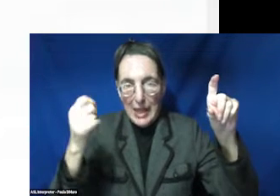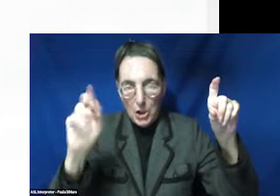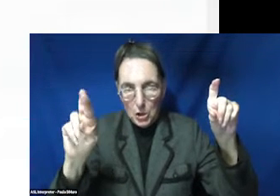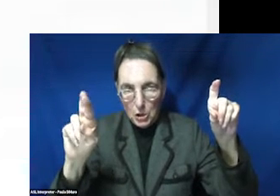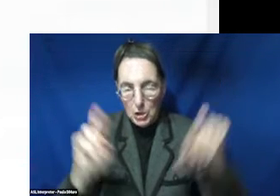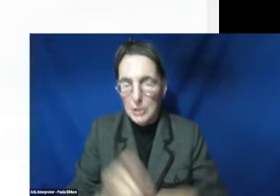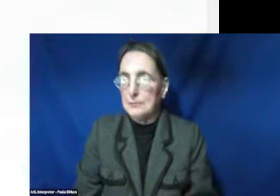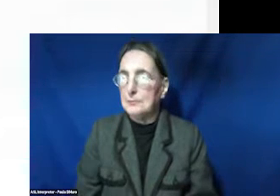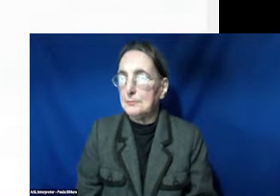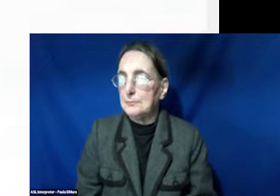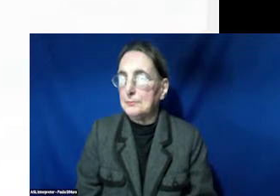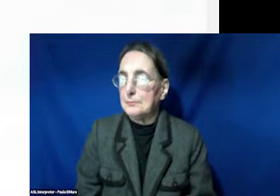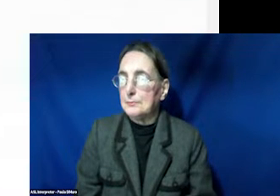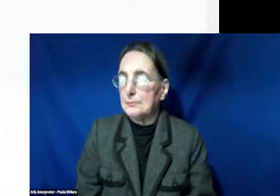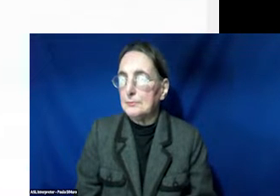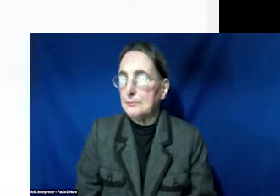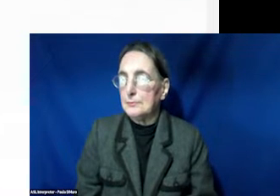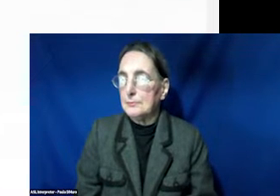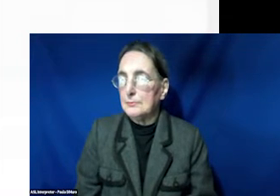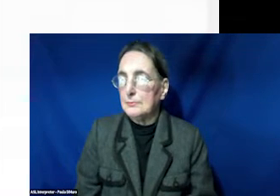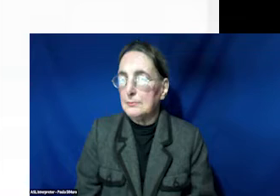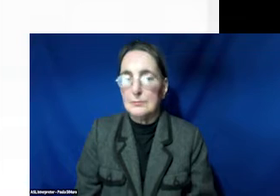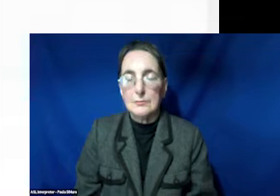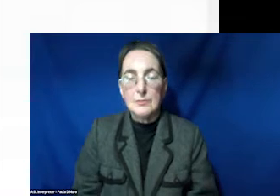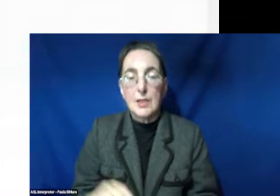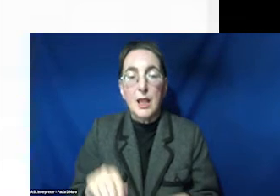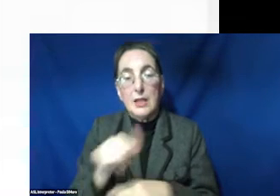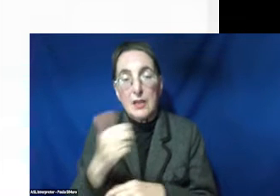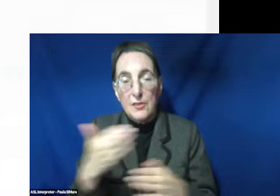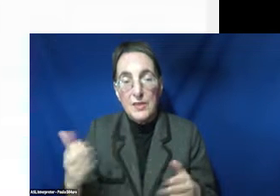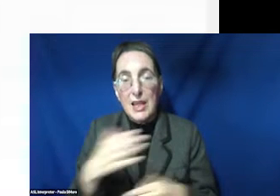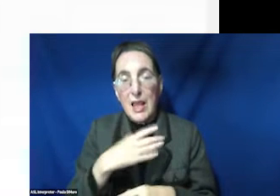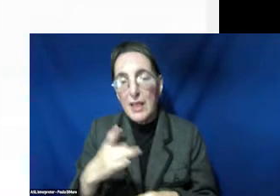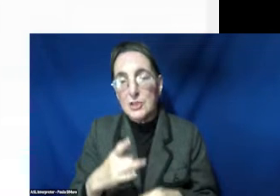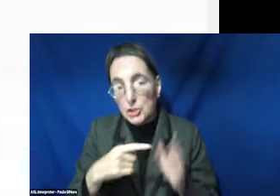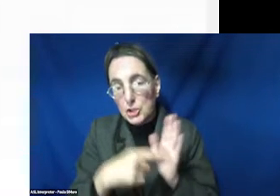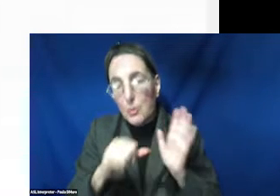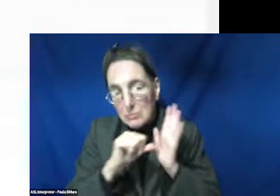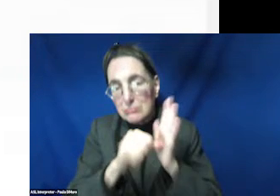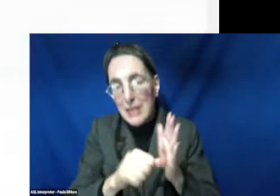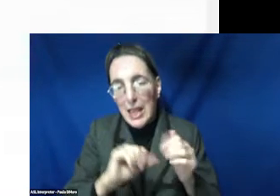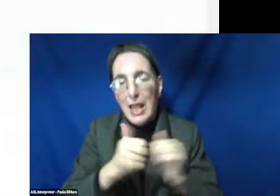All right. So the second thing I'd like to show and highlight is how to manage your personnel and how to manage your access.